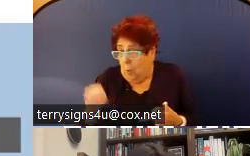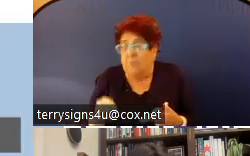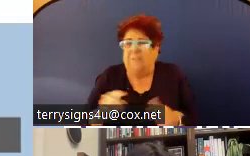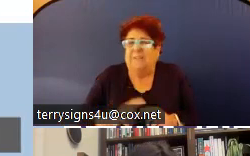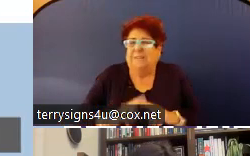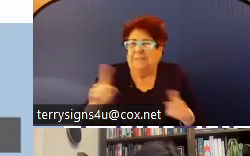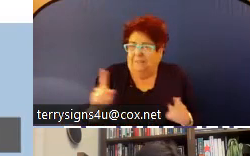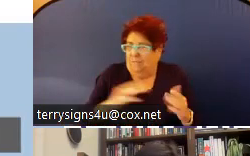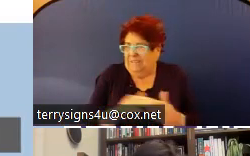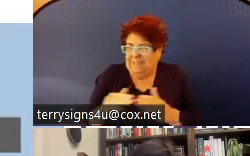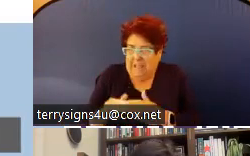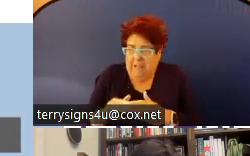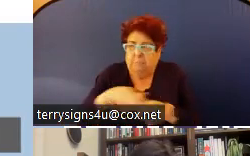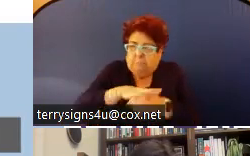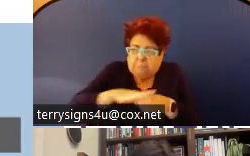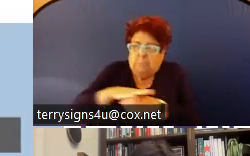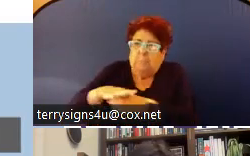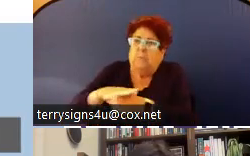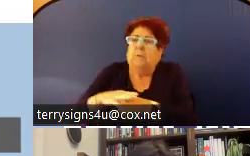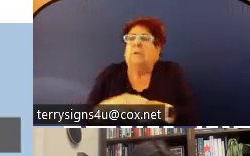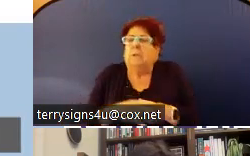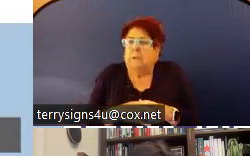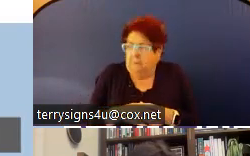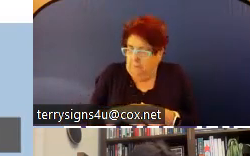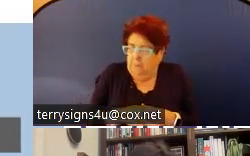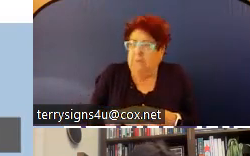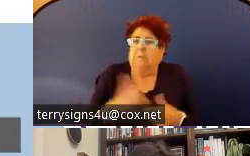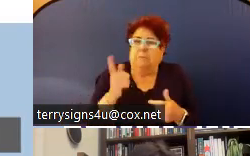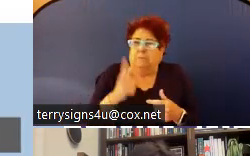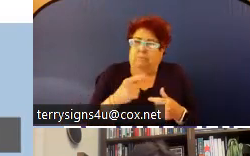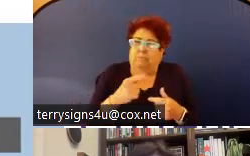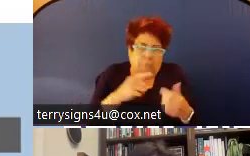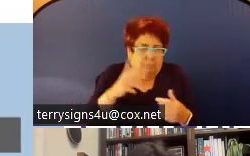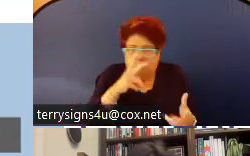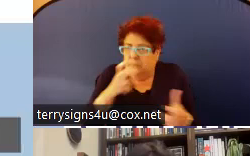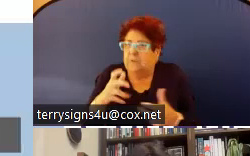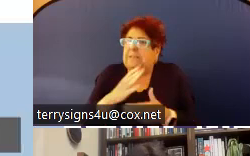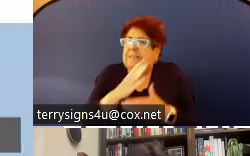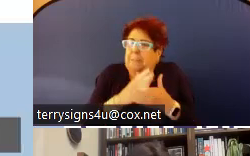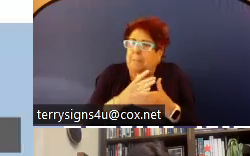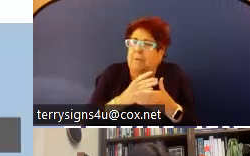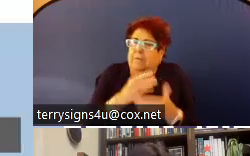hear how some of the funding they are providing for home modifications for low income families are